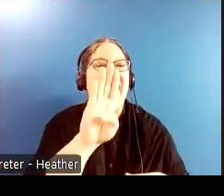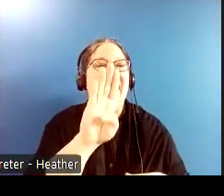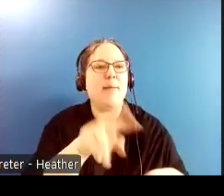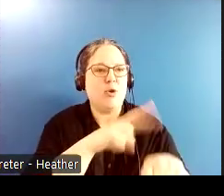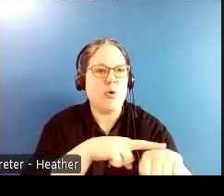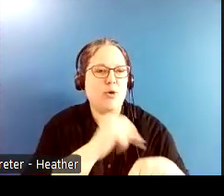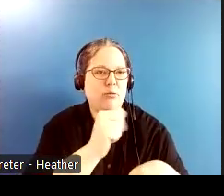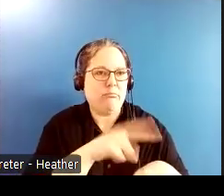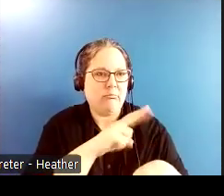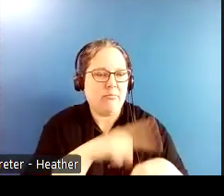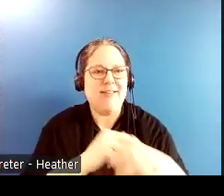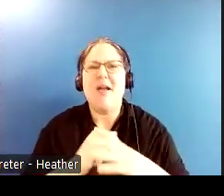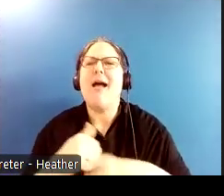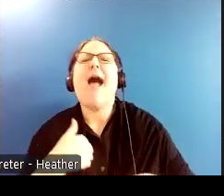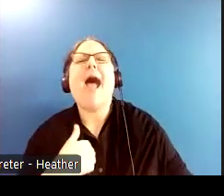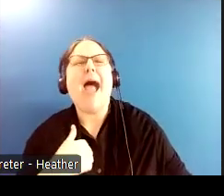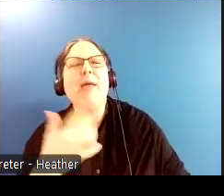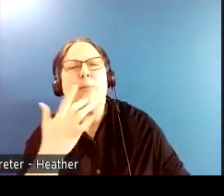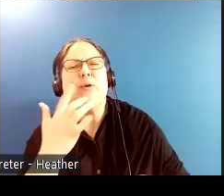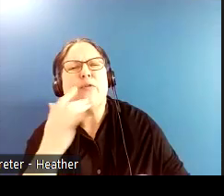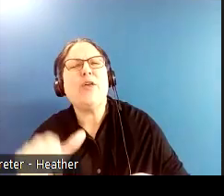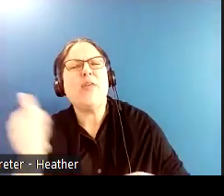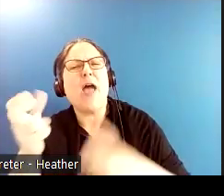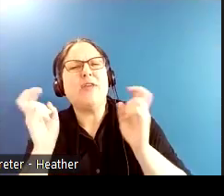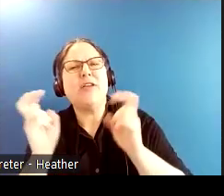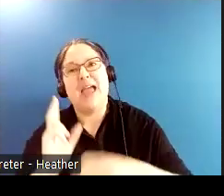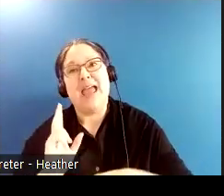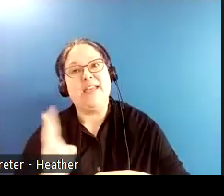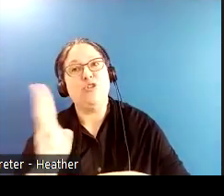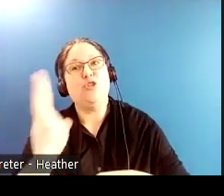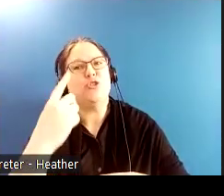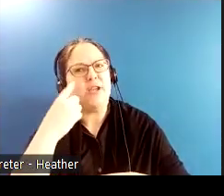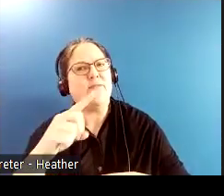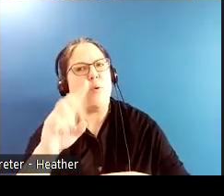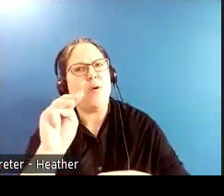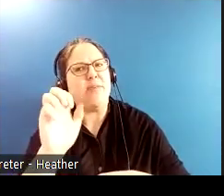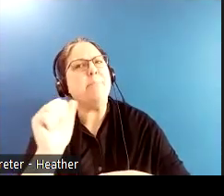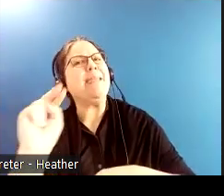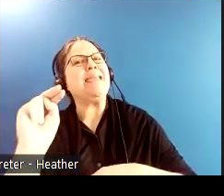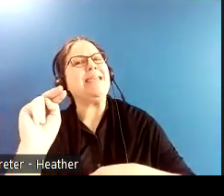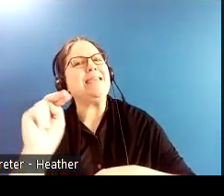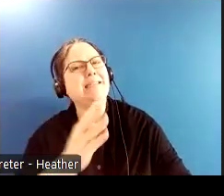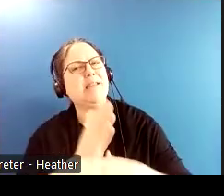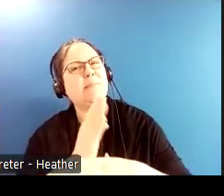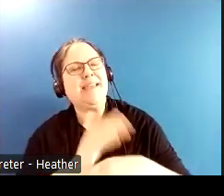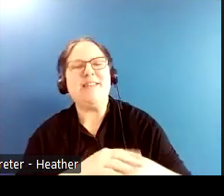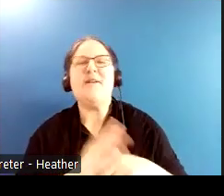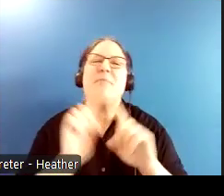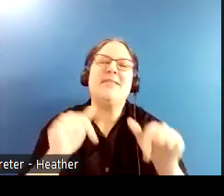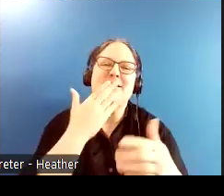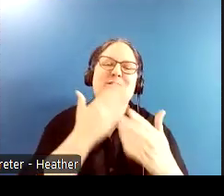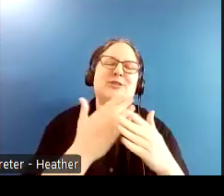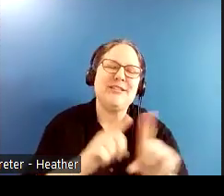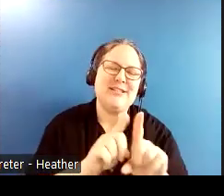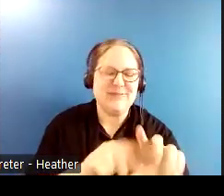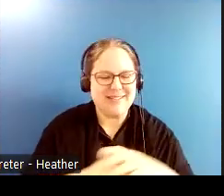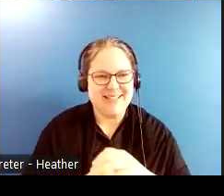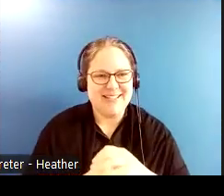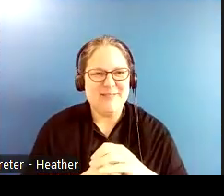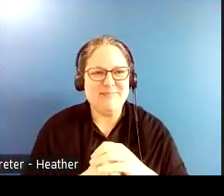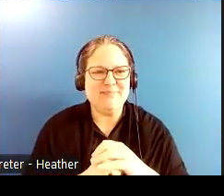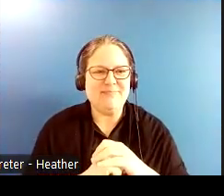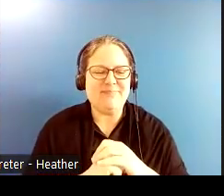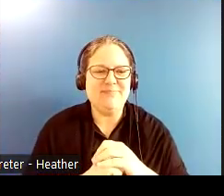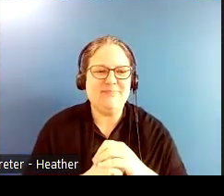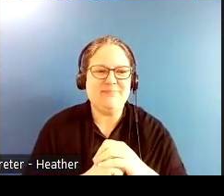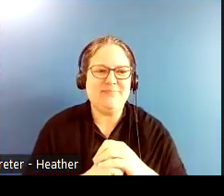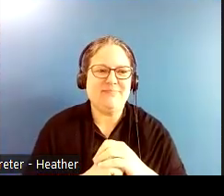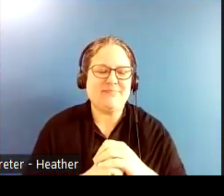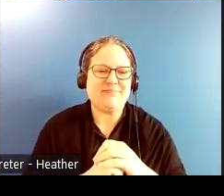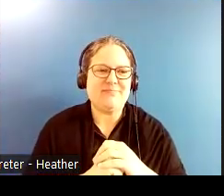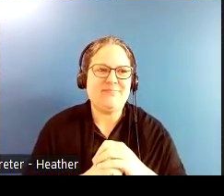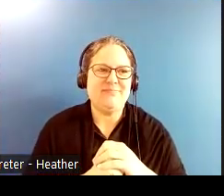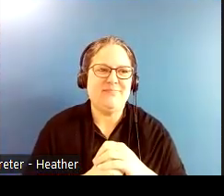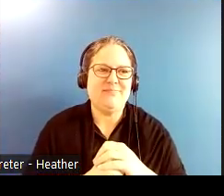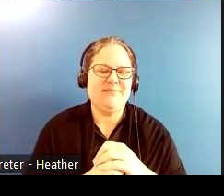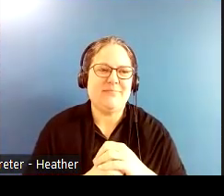Ian I preferred the original title the history of the mean but this is pretty good too. So um anyway